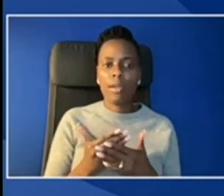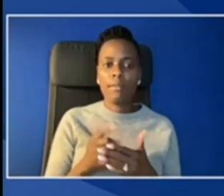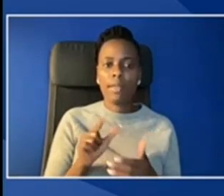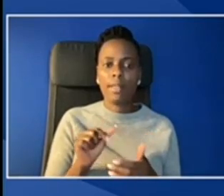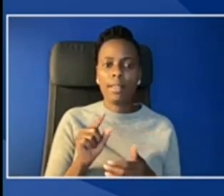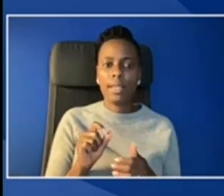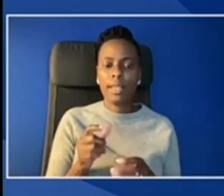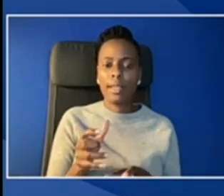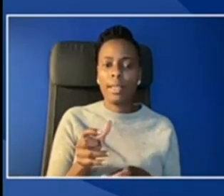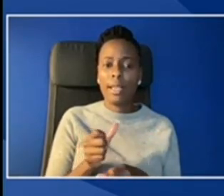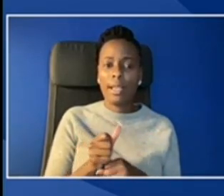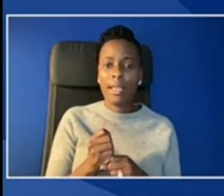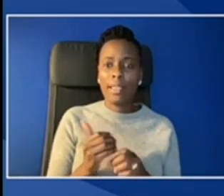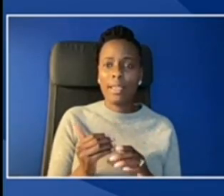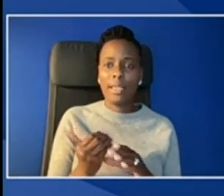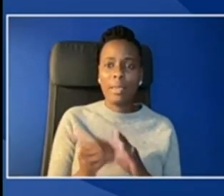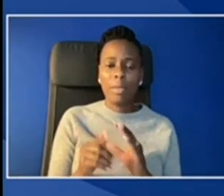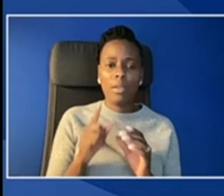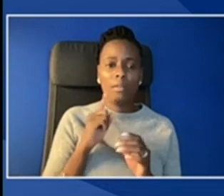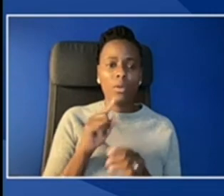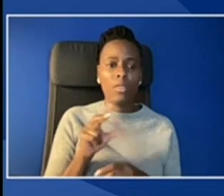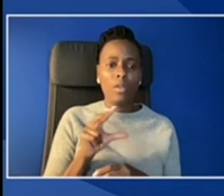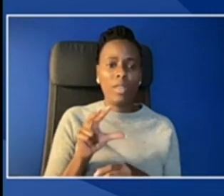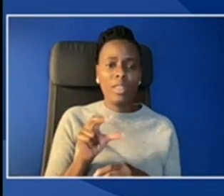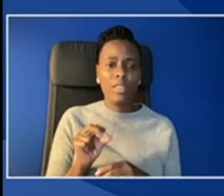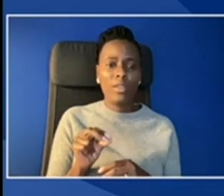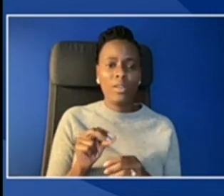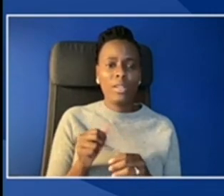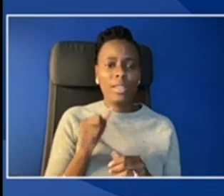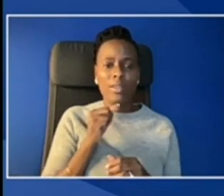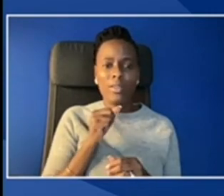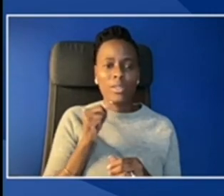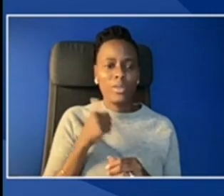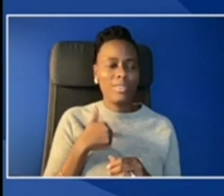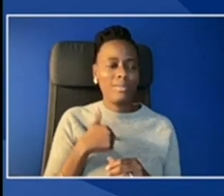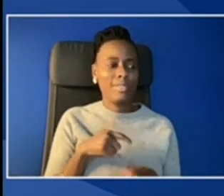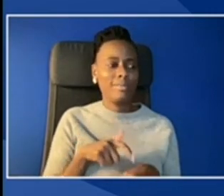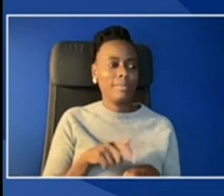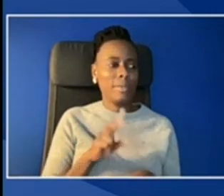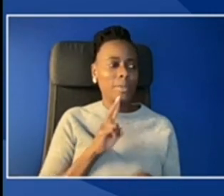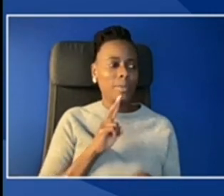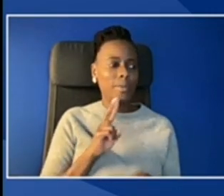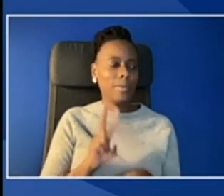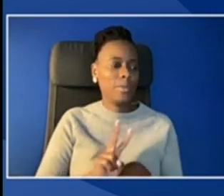3:30 and in Arizona we're in- we're at 2:00. So a couple hour differences.